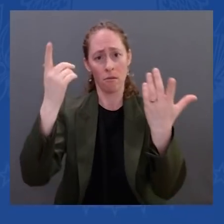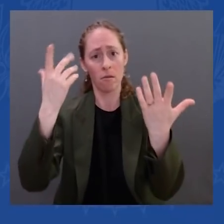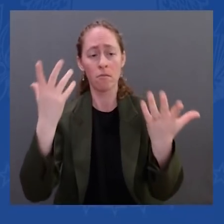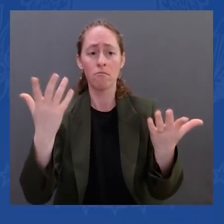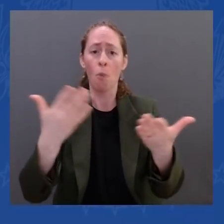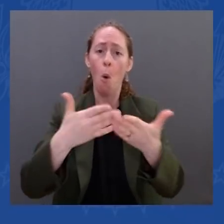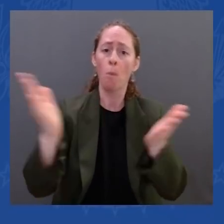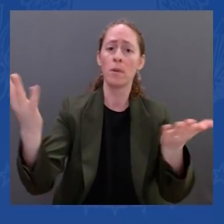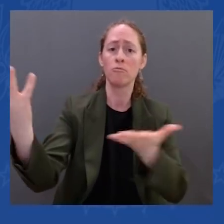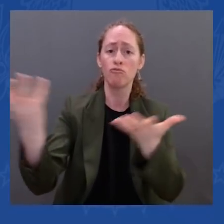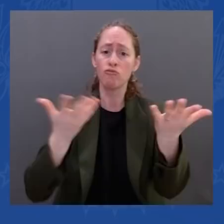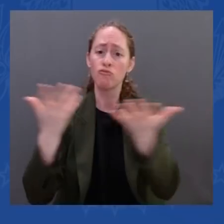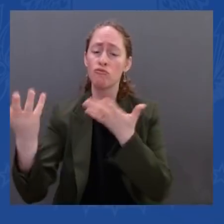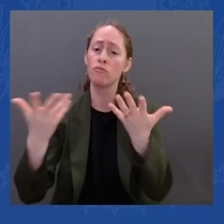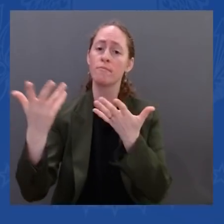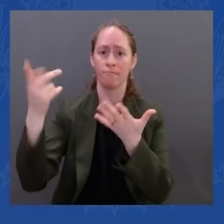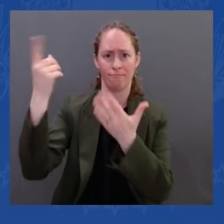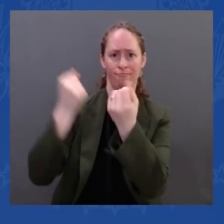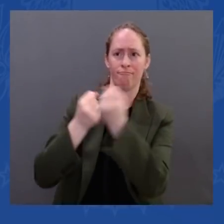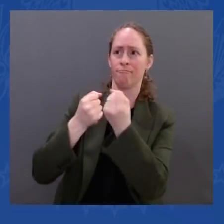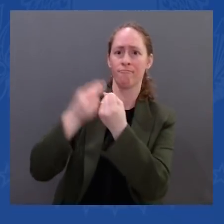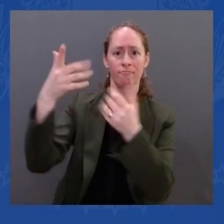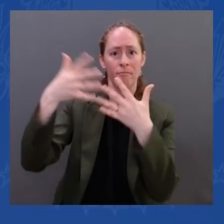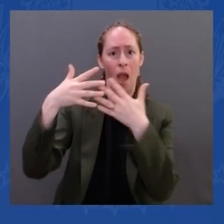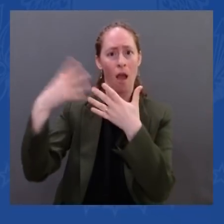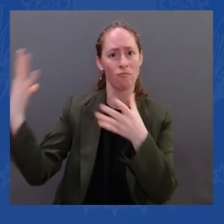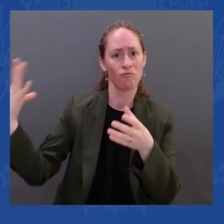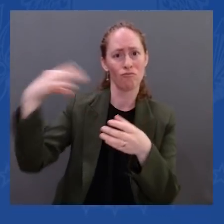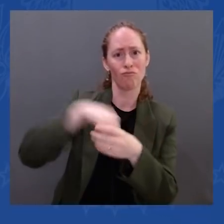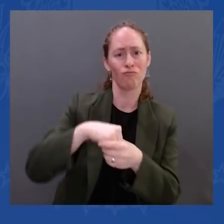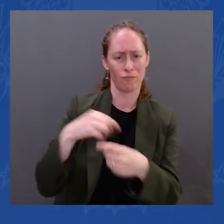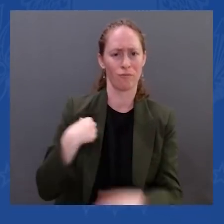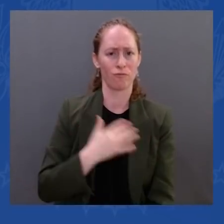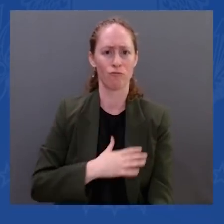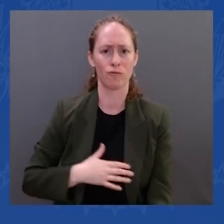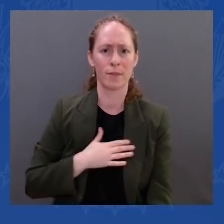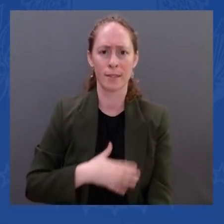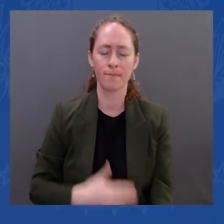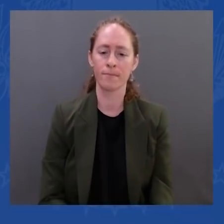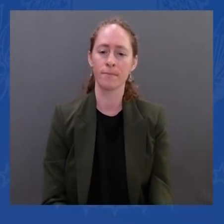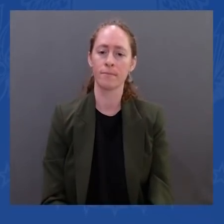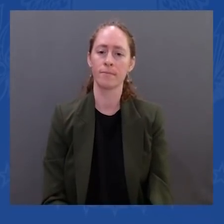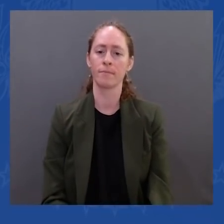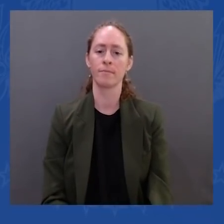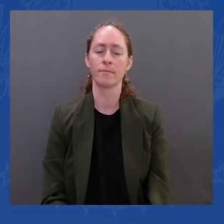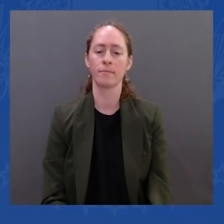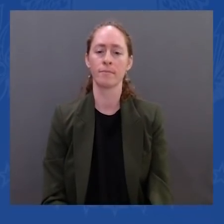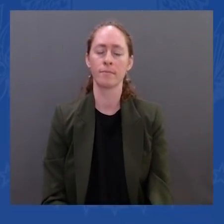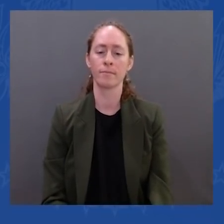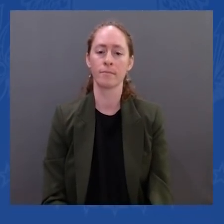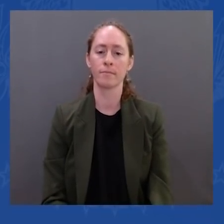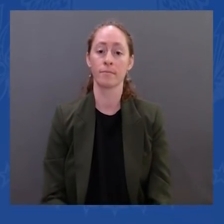China right now in the Indo-Pacific region is demonstrating significant economic presence.